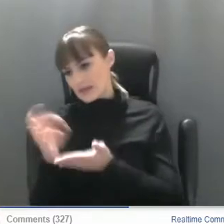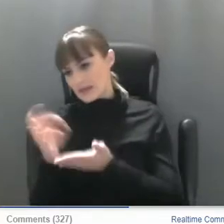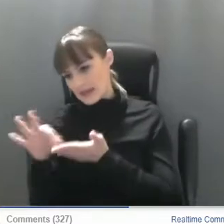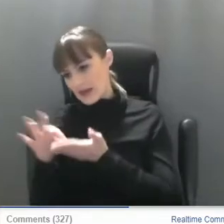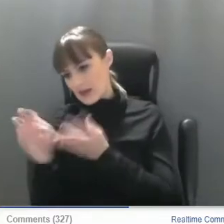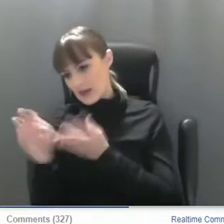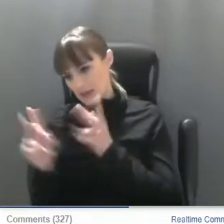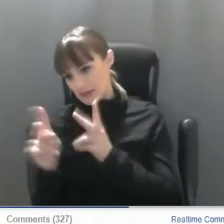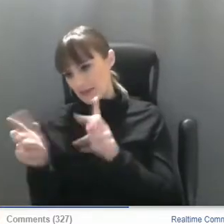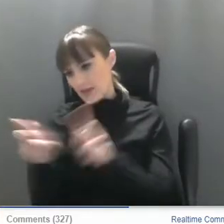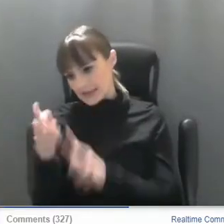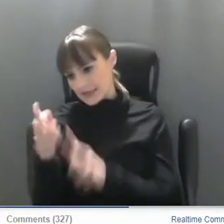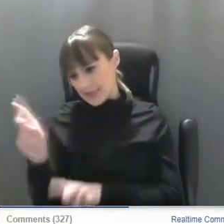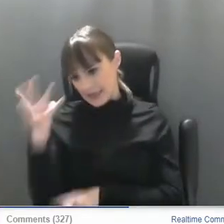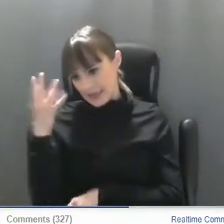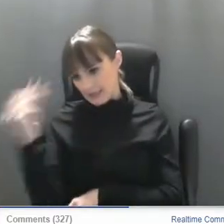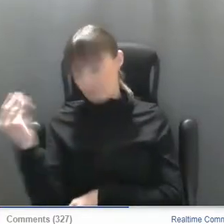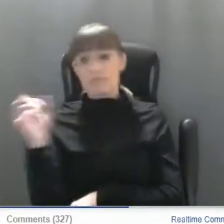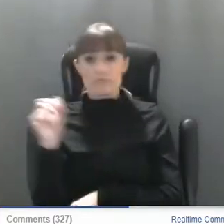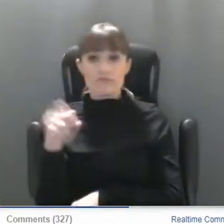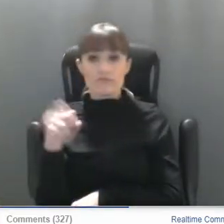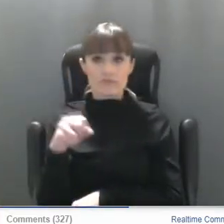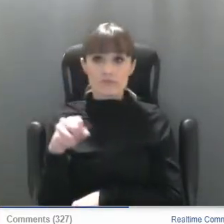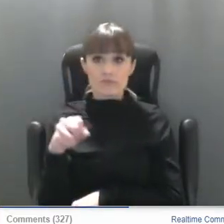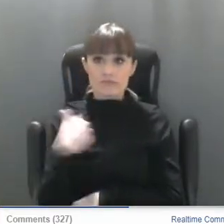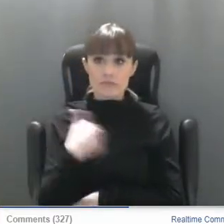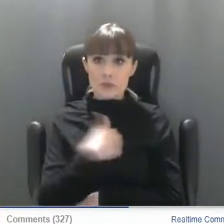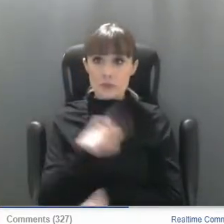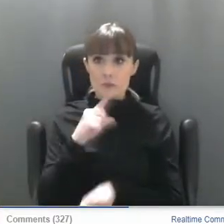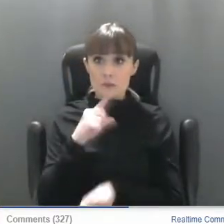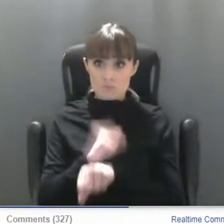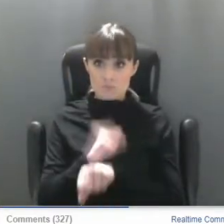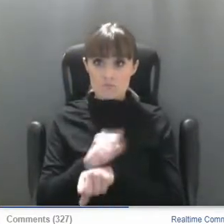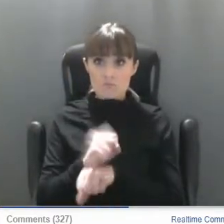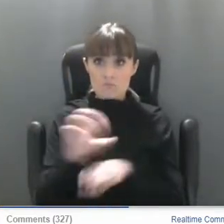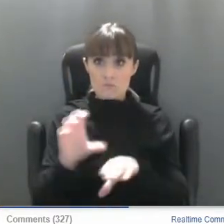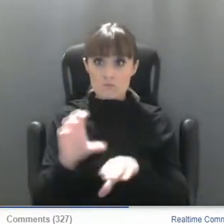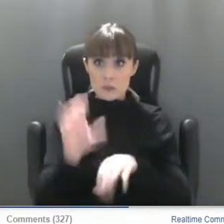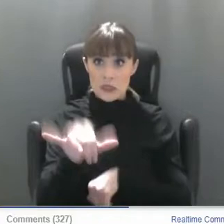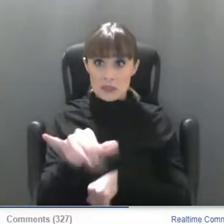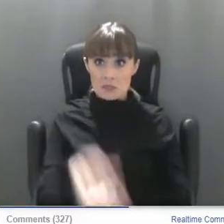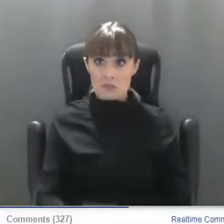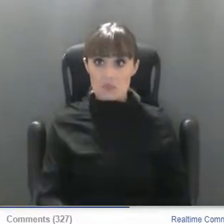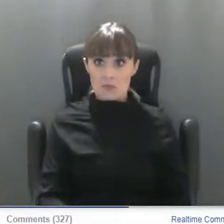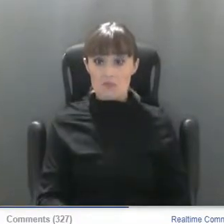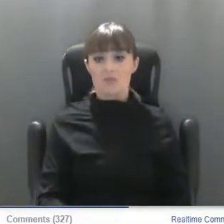counting numbers as people leave. We just really want to make sure it's a safe and